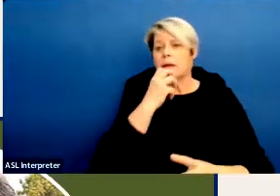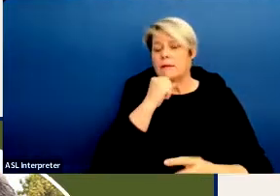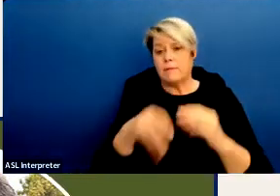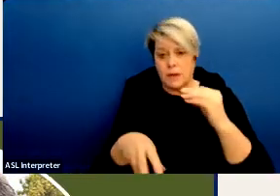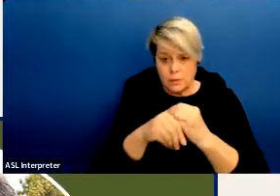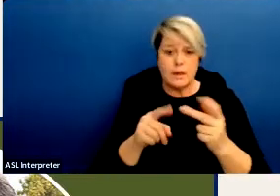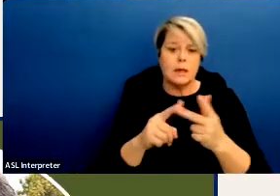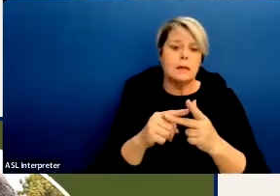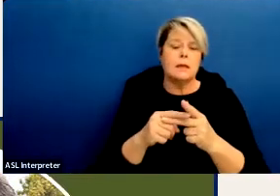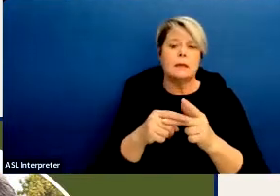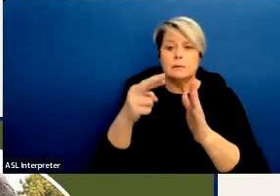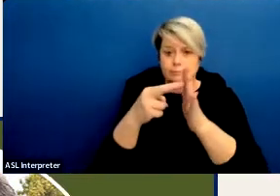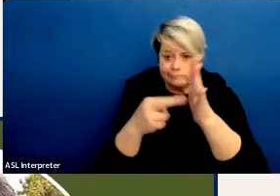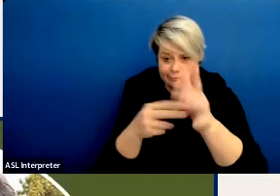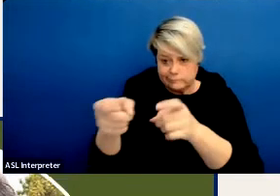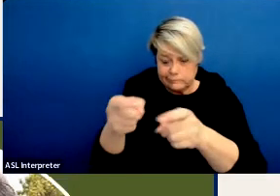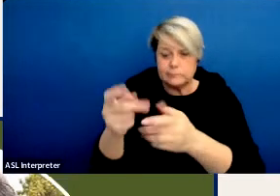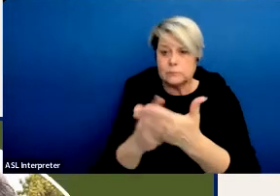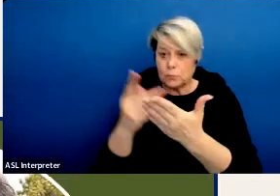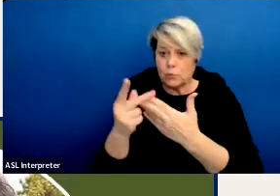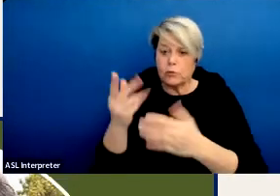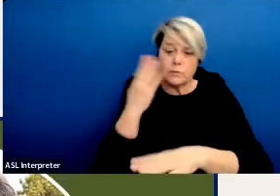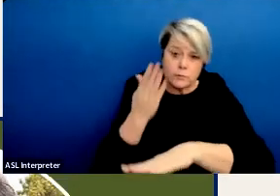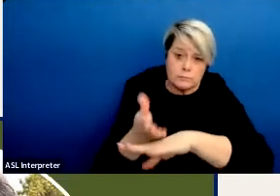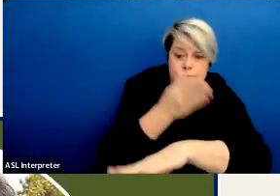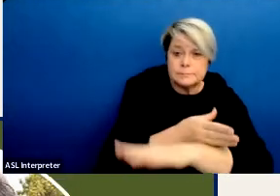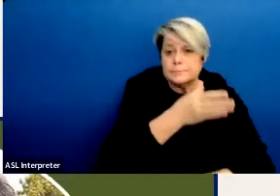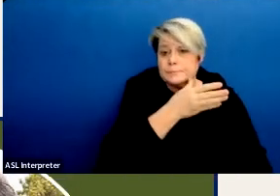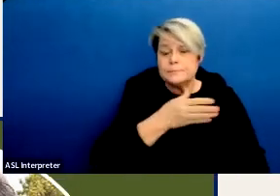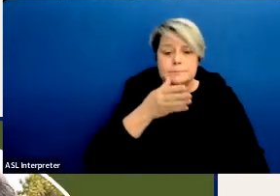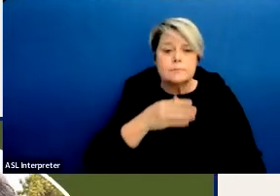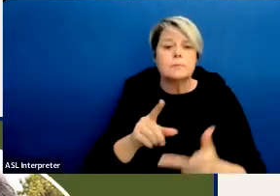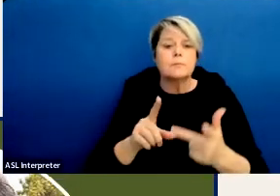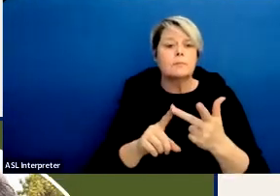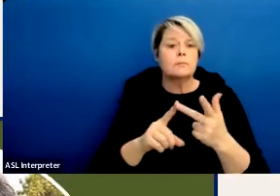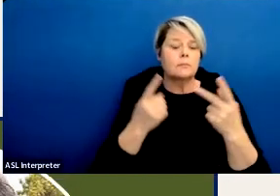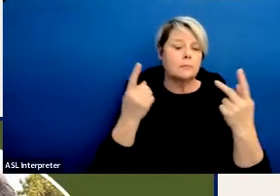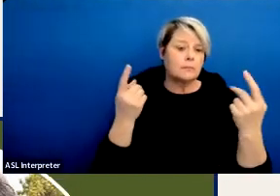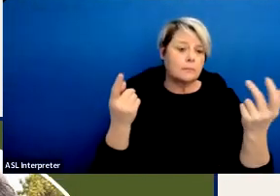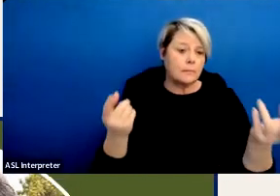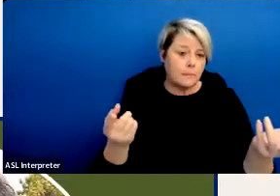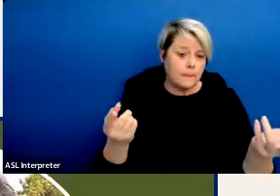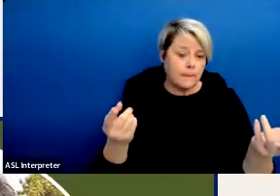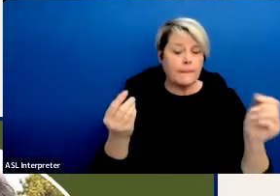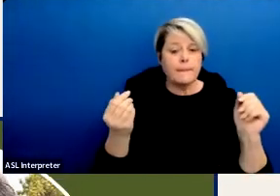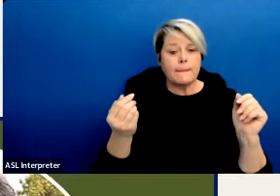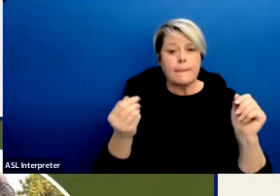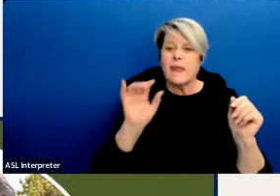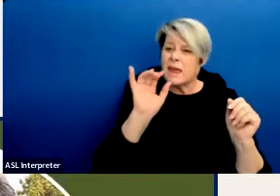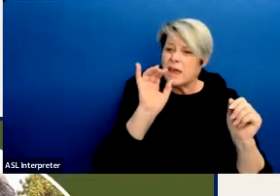just discussing direct marketing resources, value added enterprise, regulatory programs that can